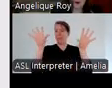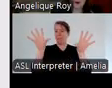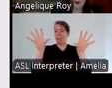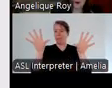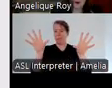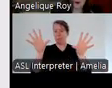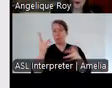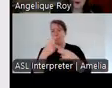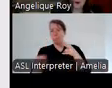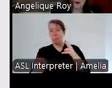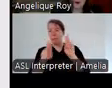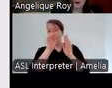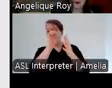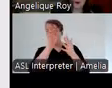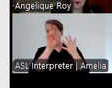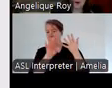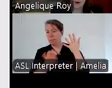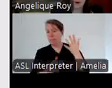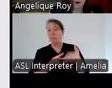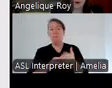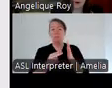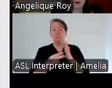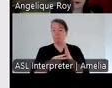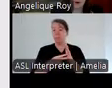your role, just to show that this is very possible to implement.